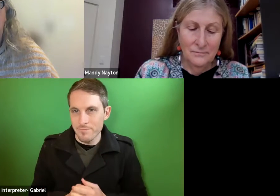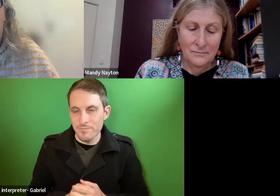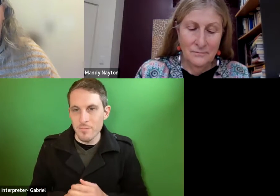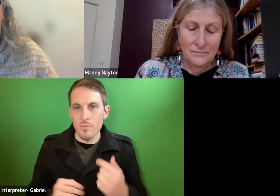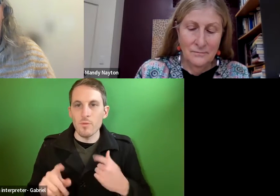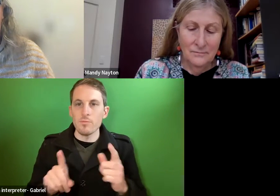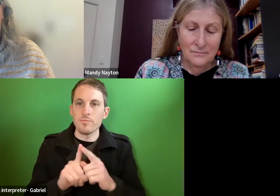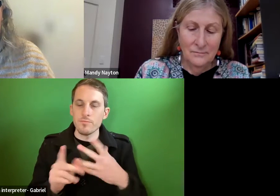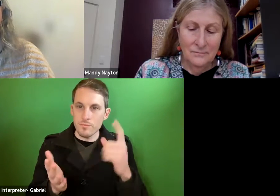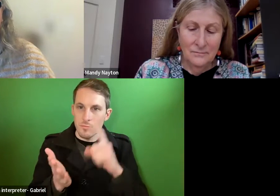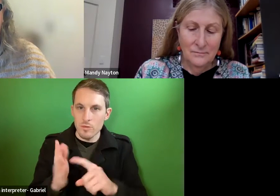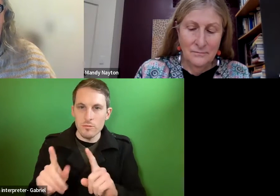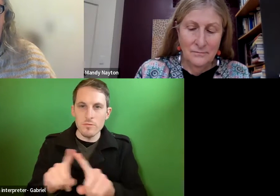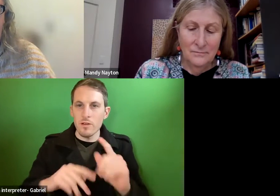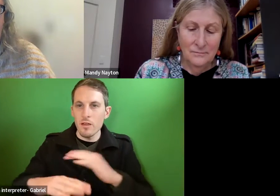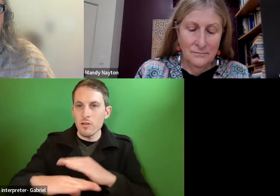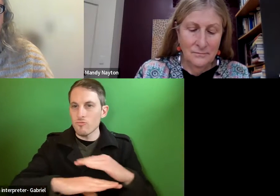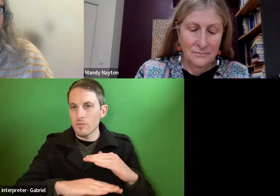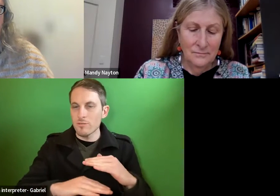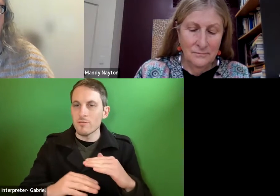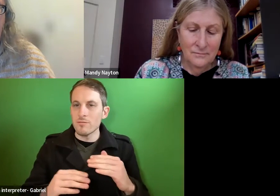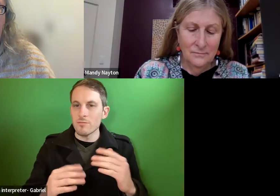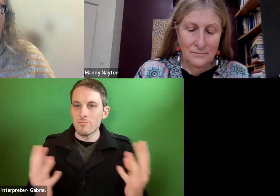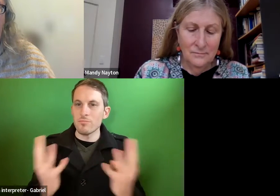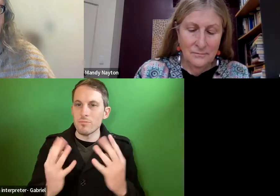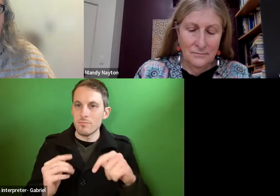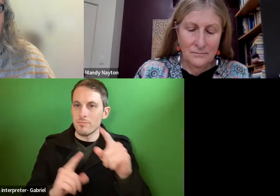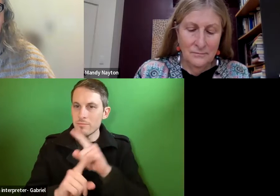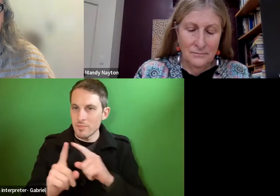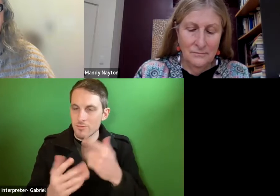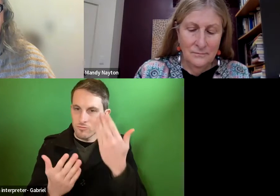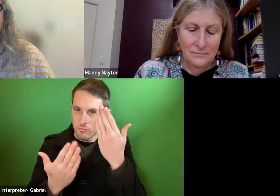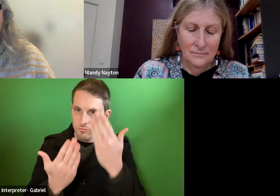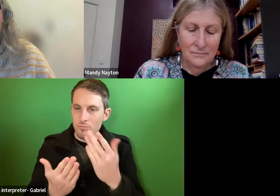the countries participating in this meeting and also acknowledge their elders and ancestors and